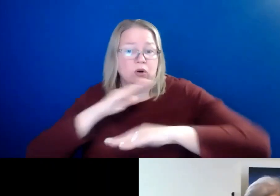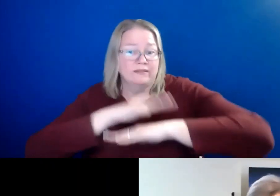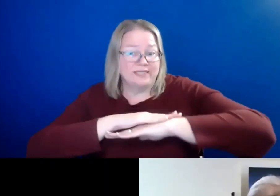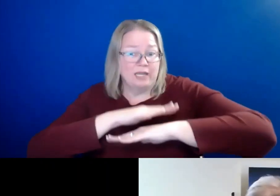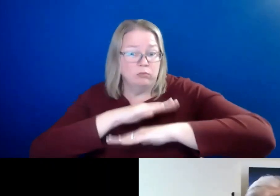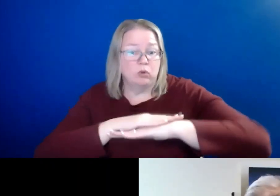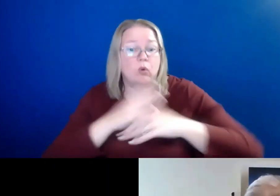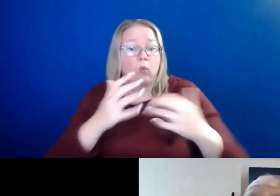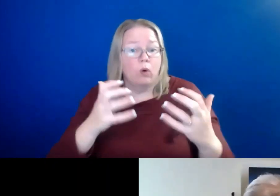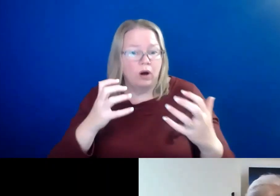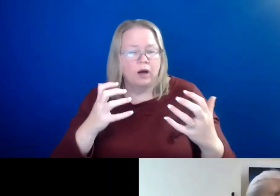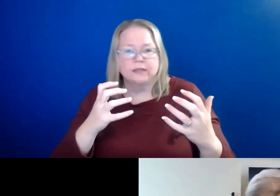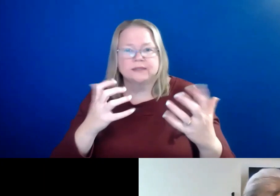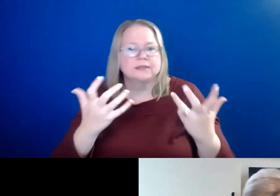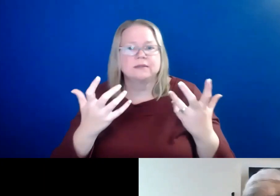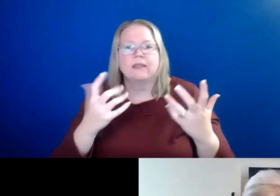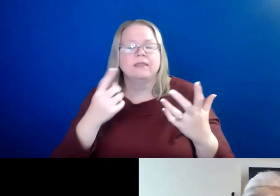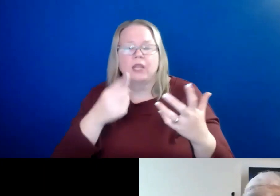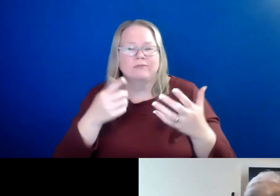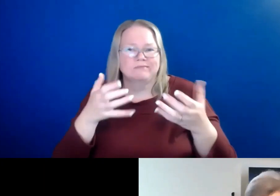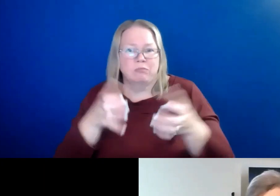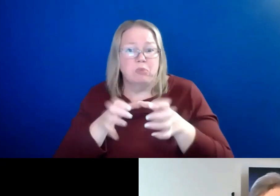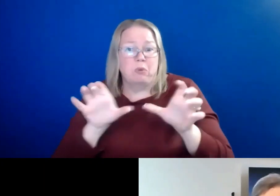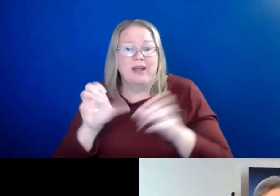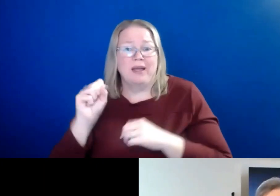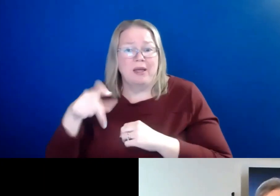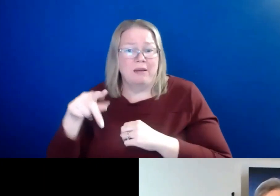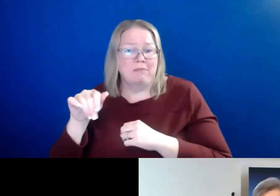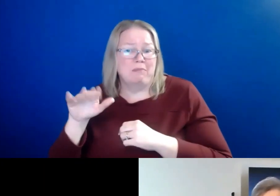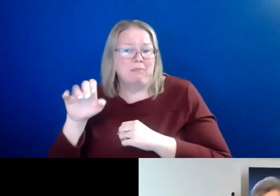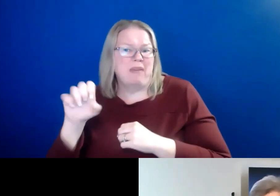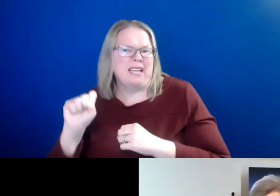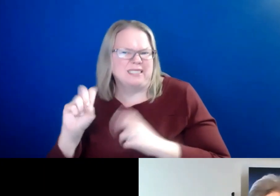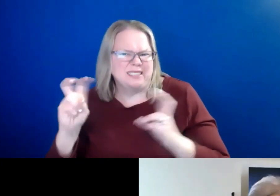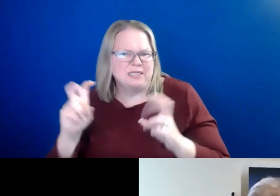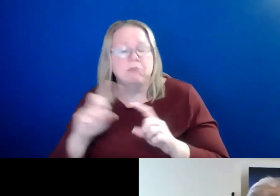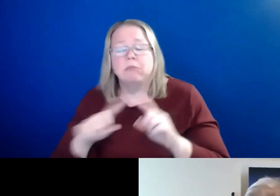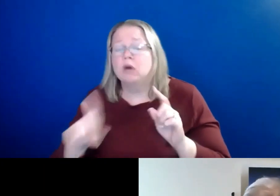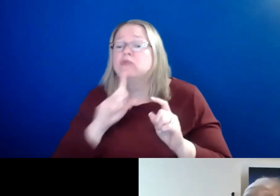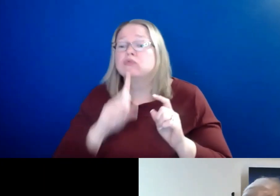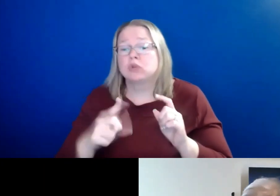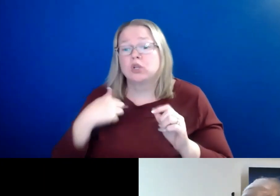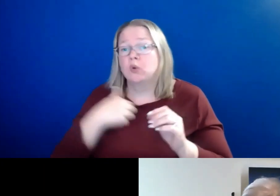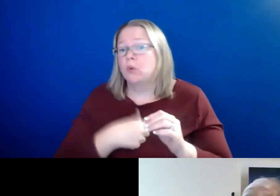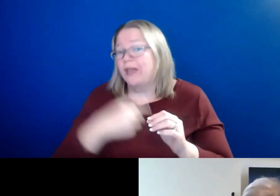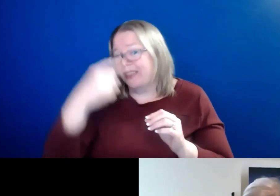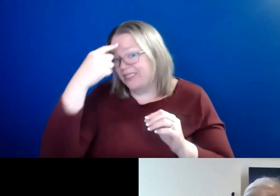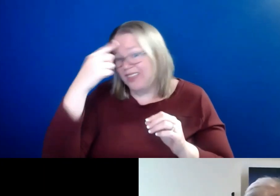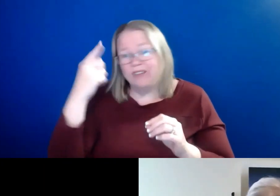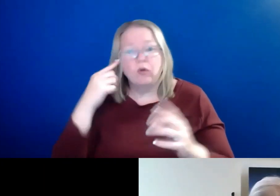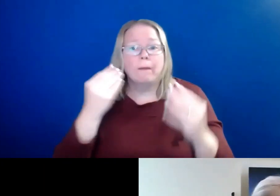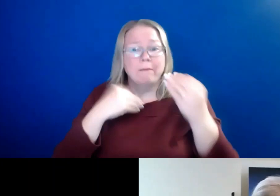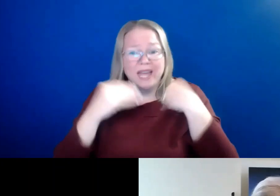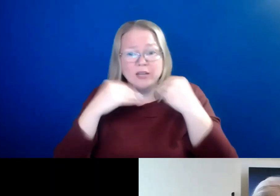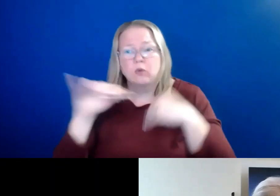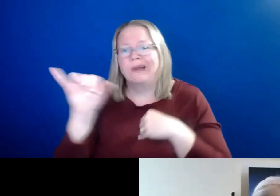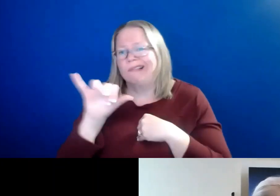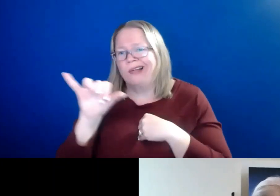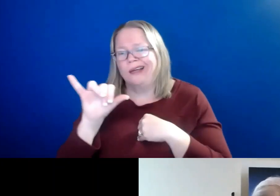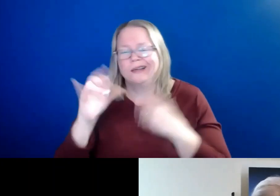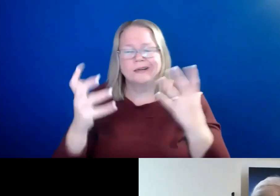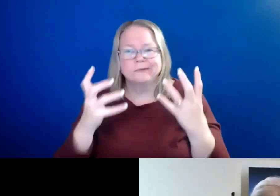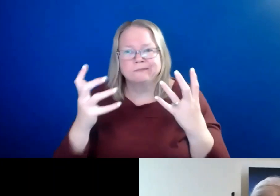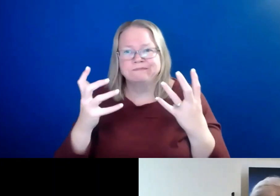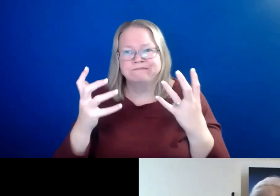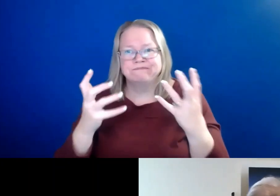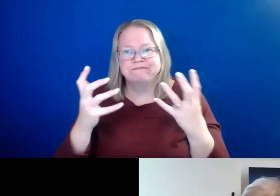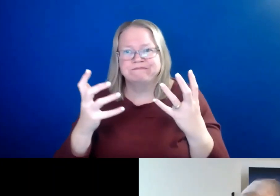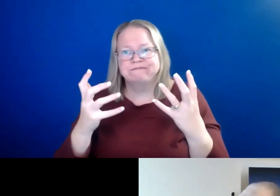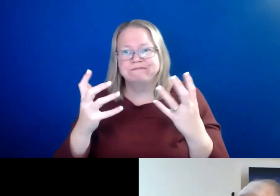12:59:30 . Essentially, we think of them for 12:59:34 banquet as kind of a banquet table